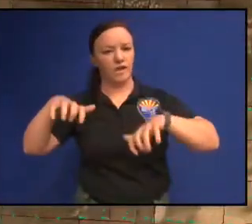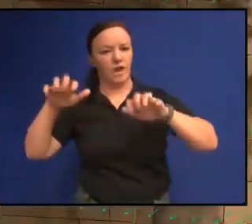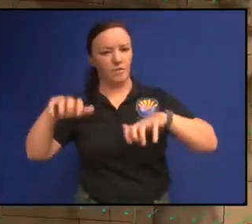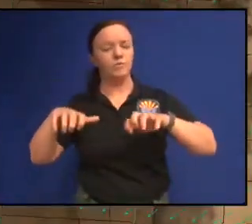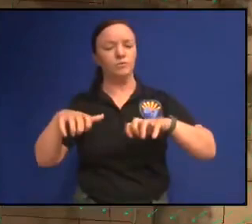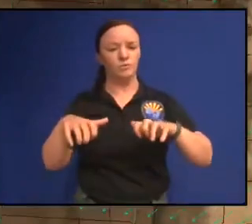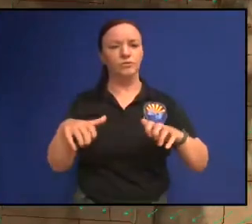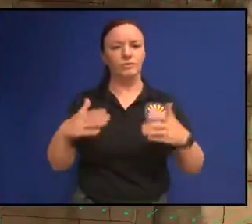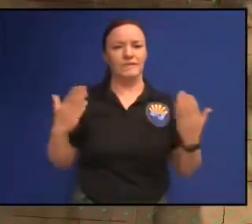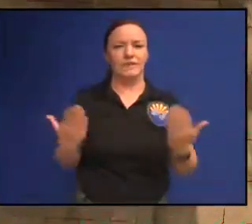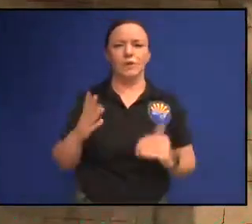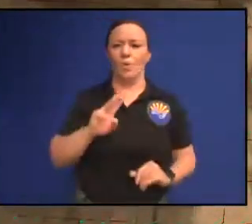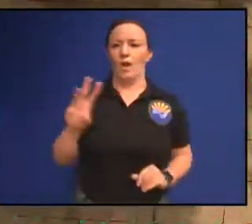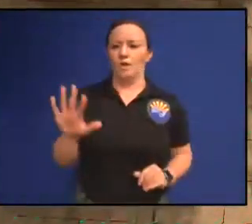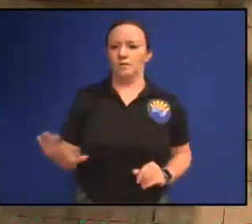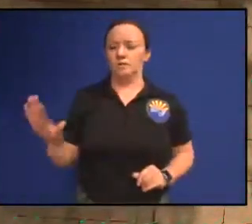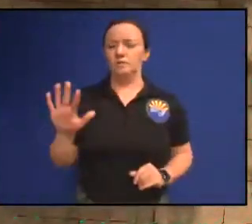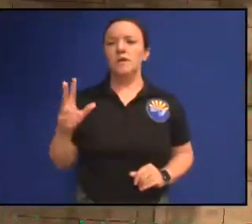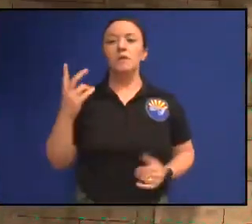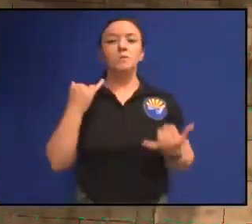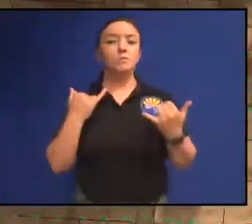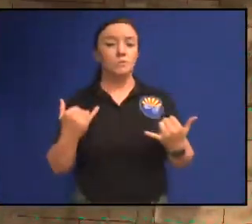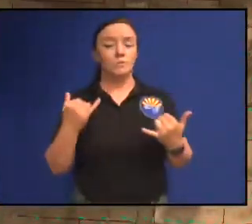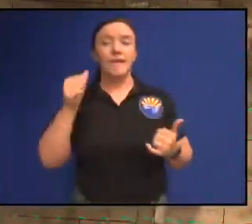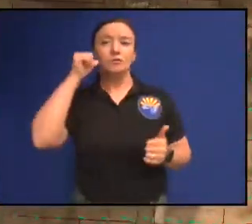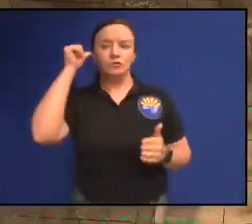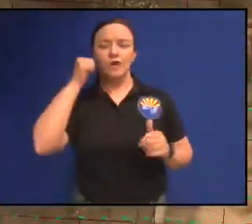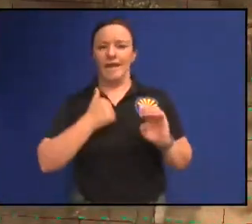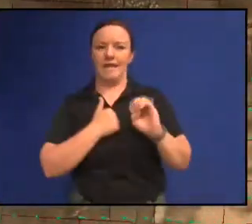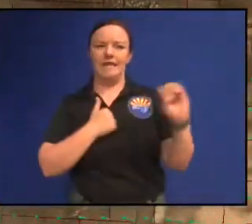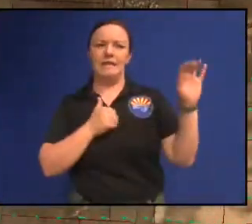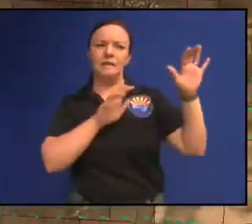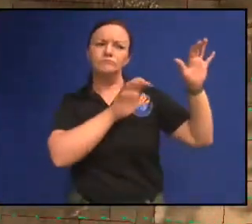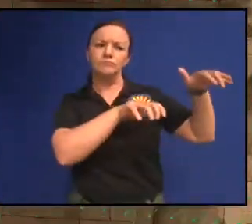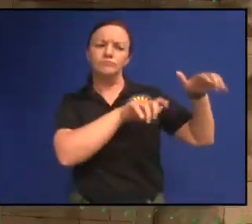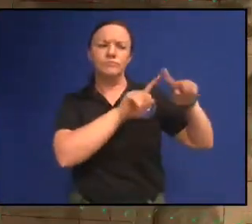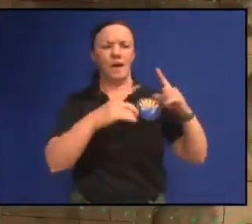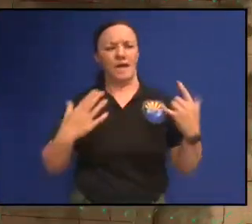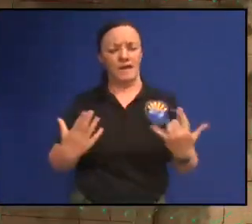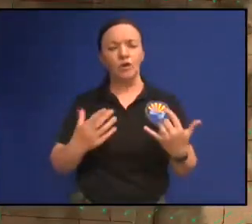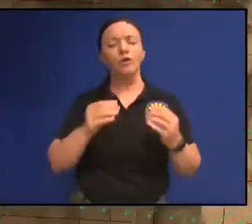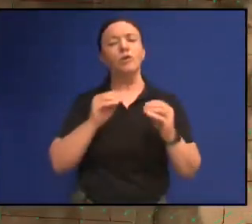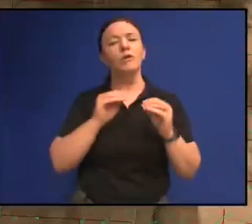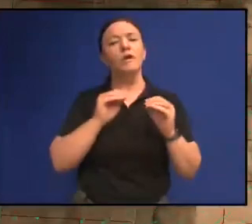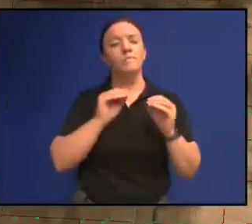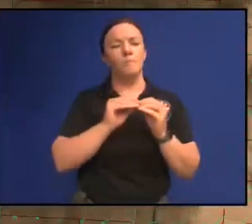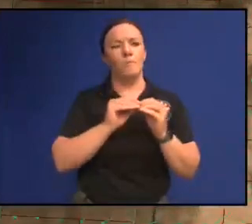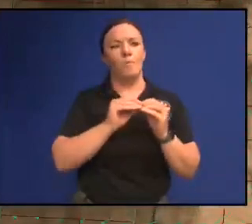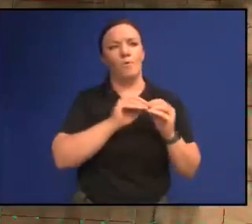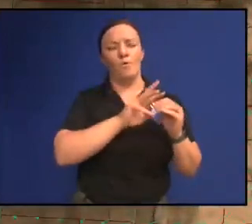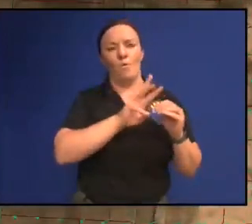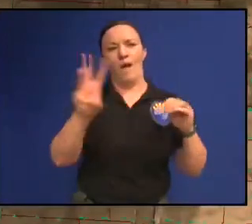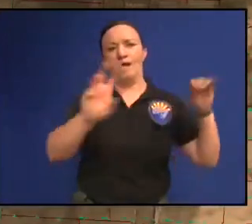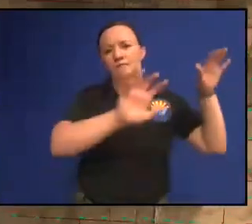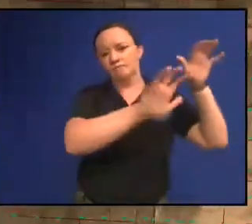TODAY WITH THAT STRONGER PUSH BACK WEST TO OUR WEST, IT ALLOWED US TO SEE SHOWERS AND THUNDERSTORMS TO OUR WEST, OVER THE FIRE, AND IN THE REGION.